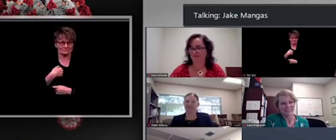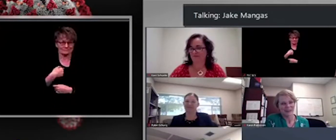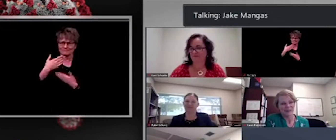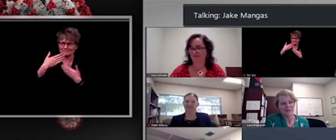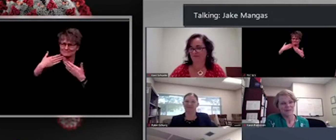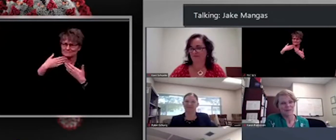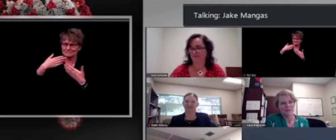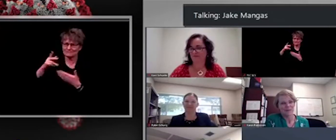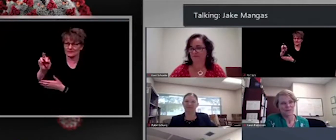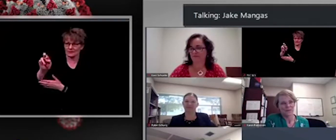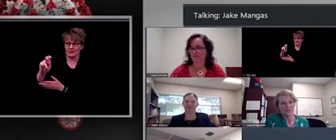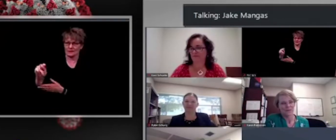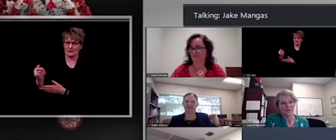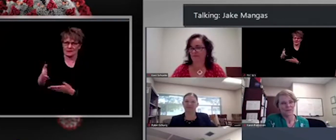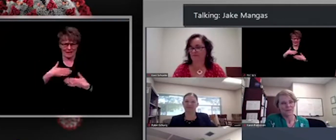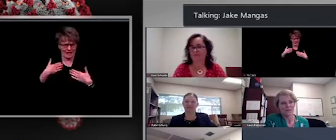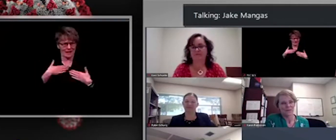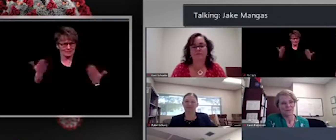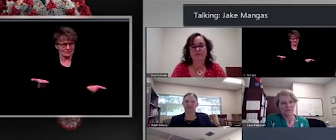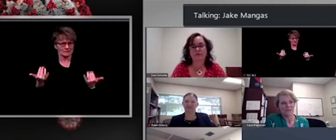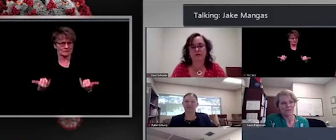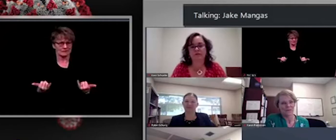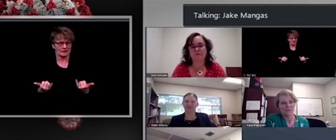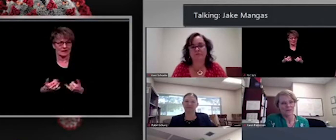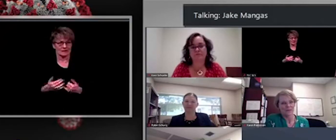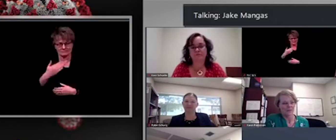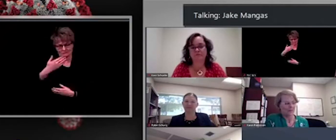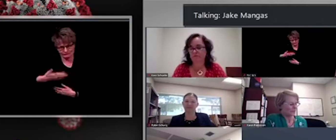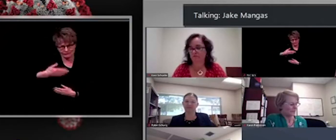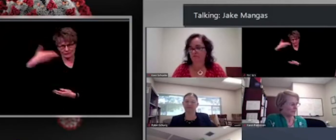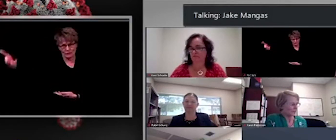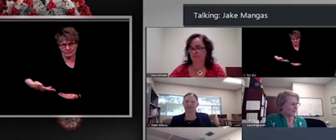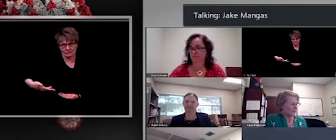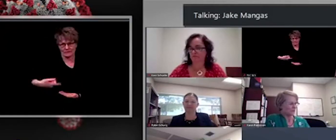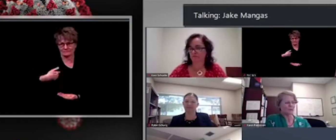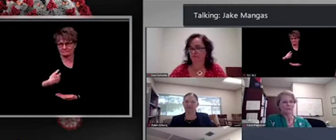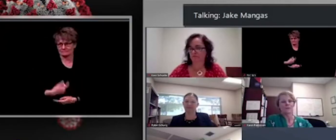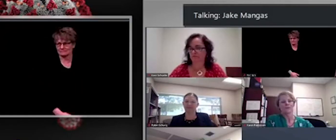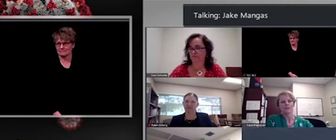to be here today. To have the invitation and all of that. I would say the biggest thing